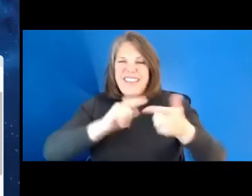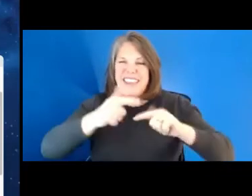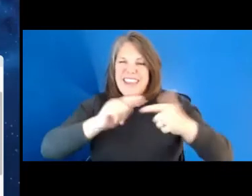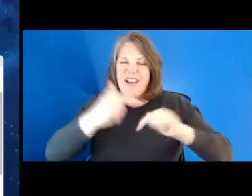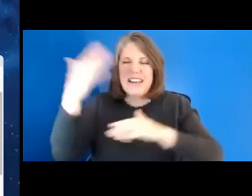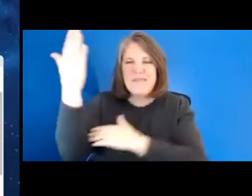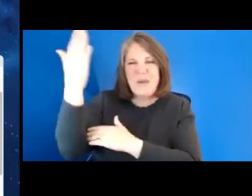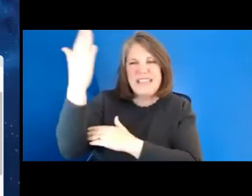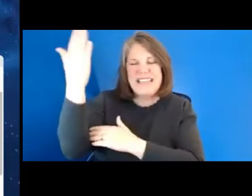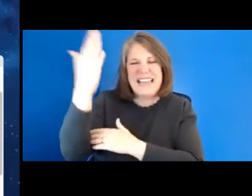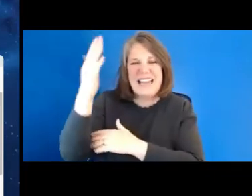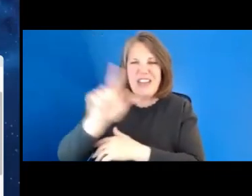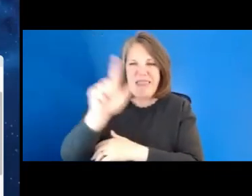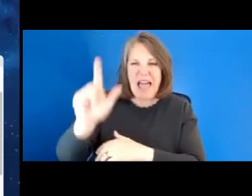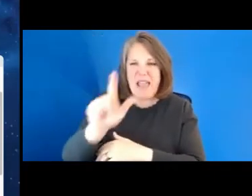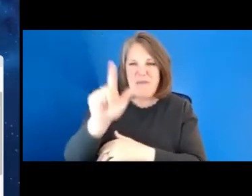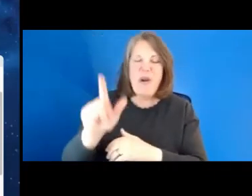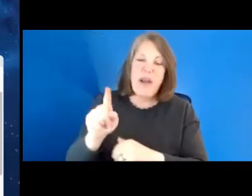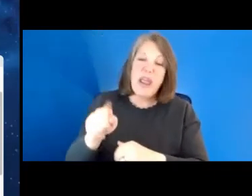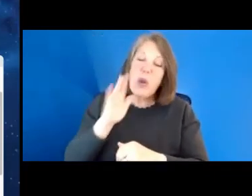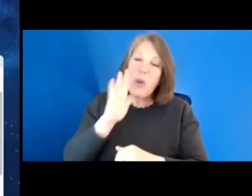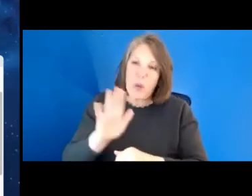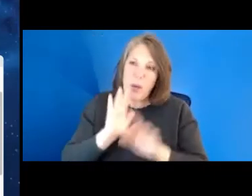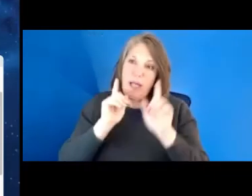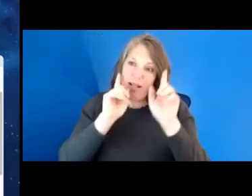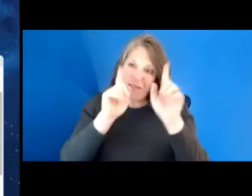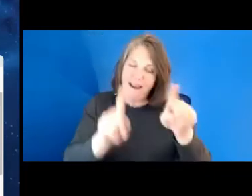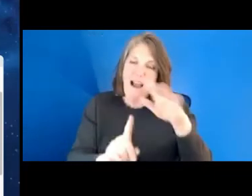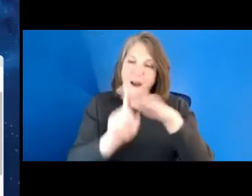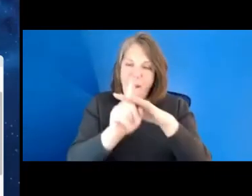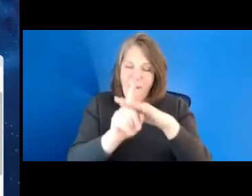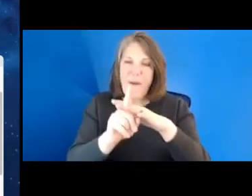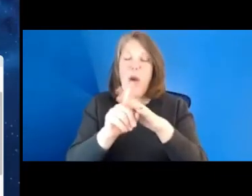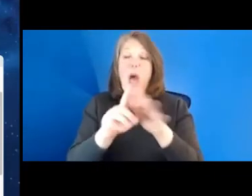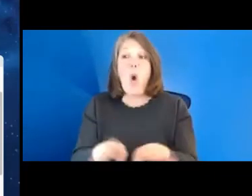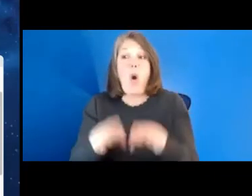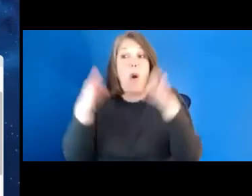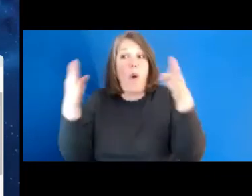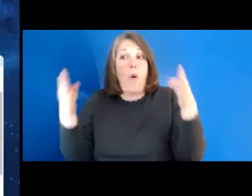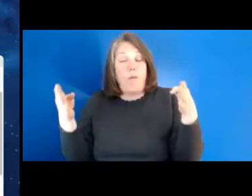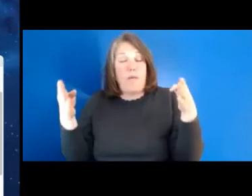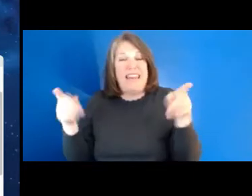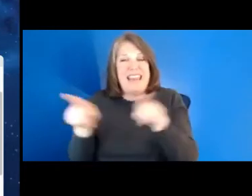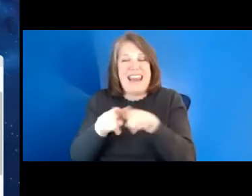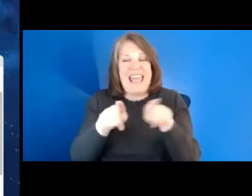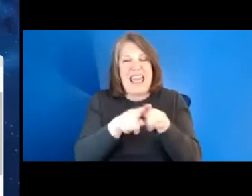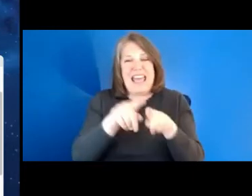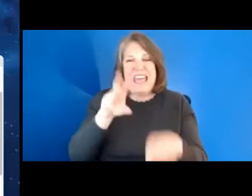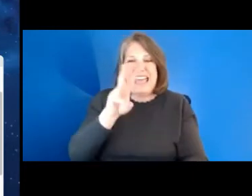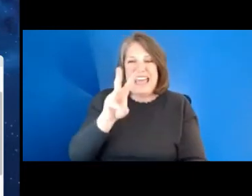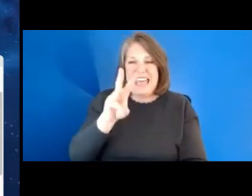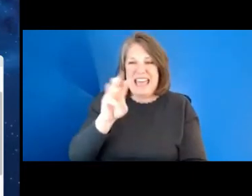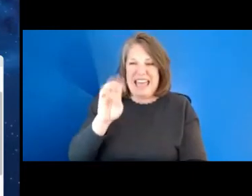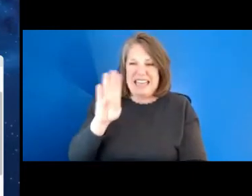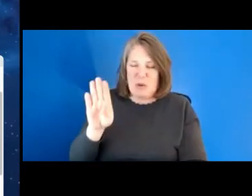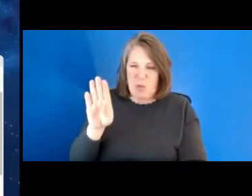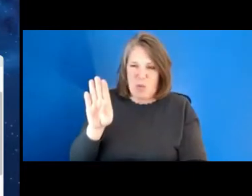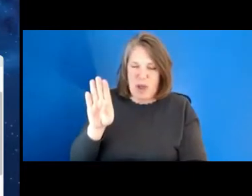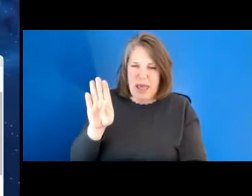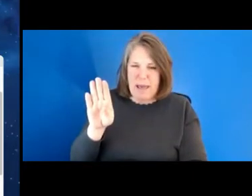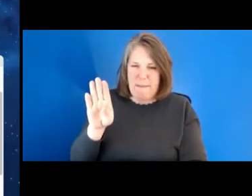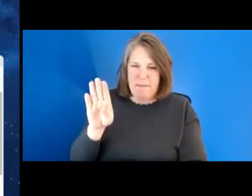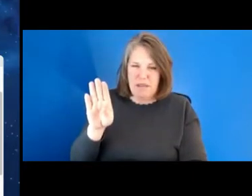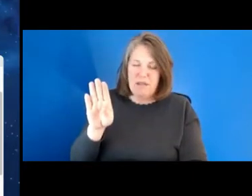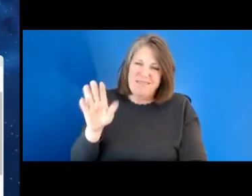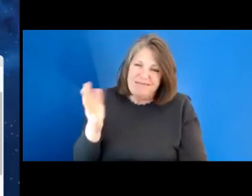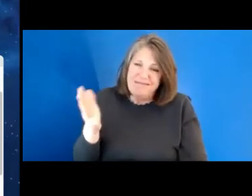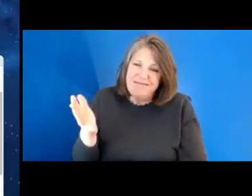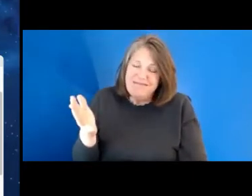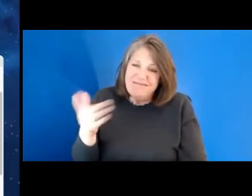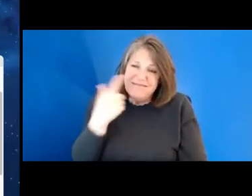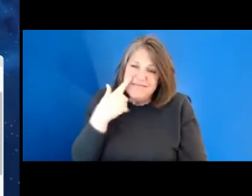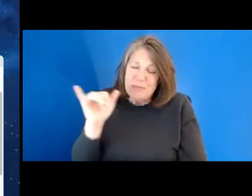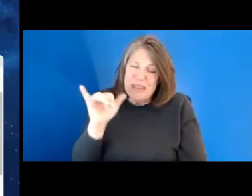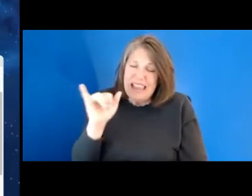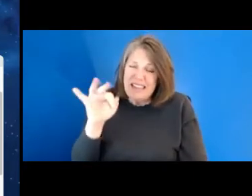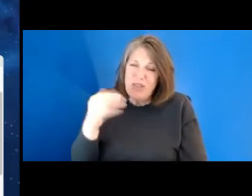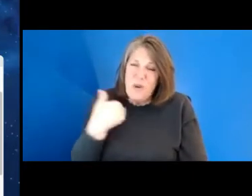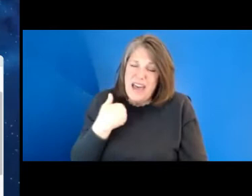library. You go to it, you open it as a 17:22:01 essentially a web -- if you had multiple